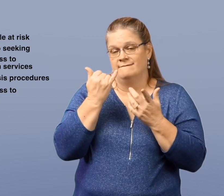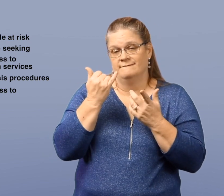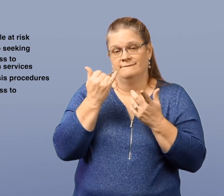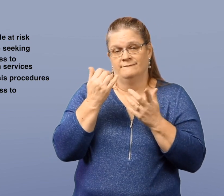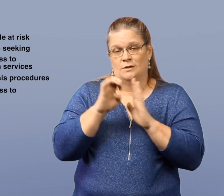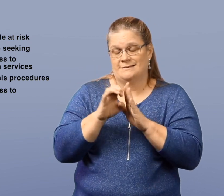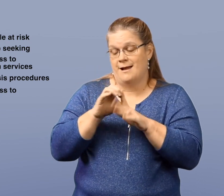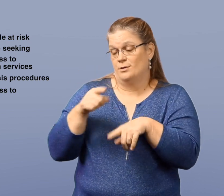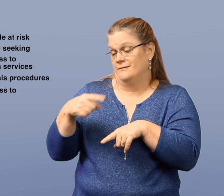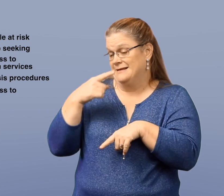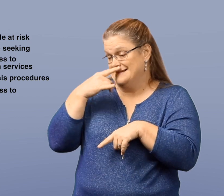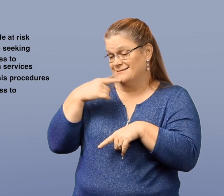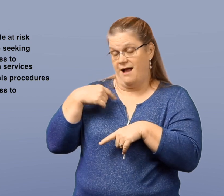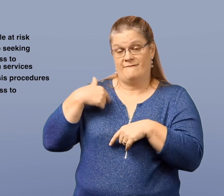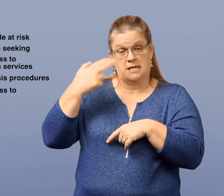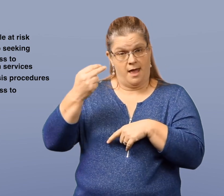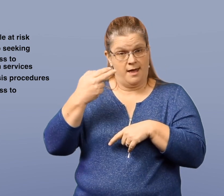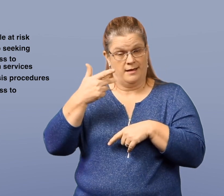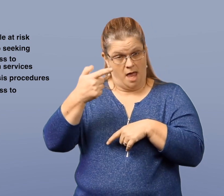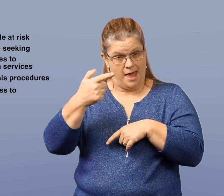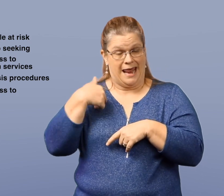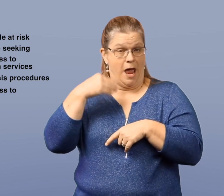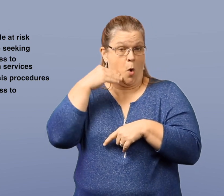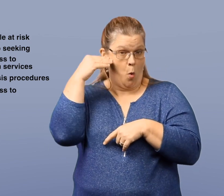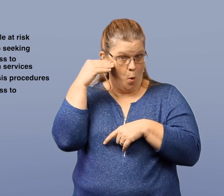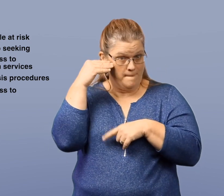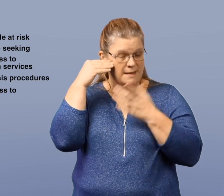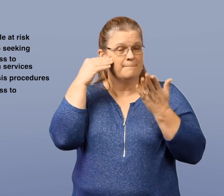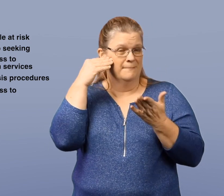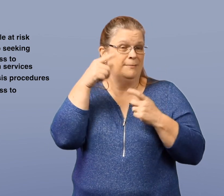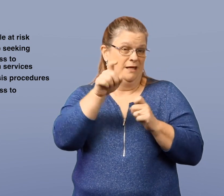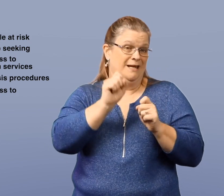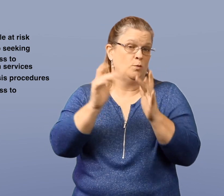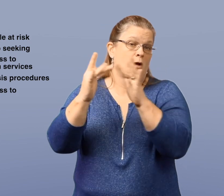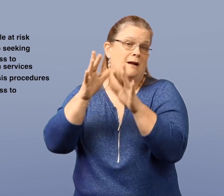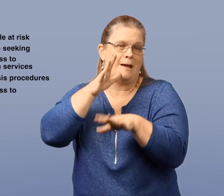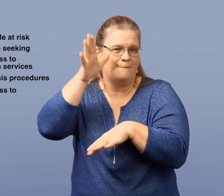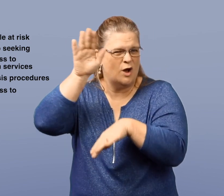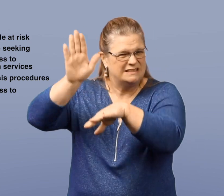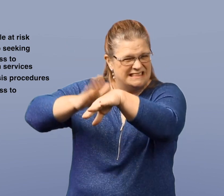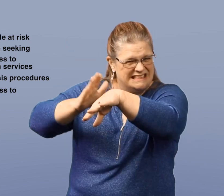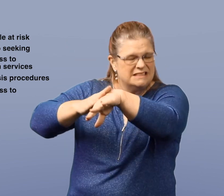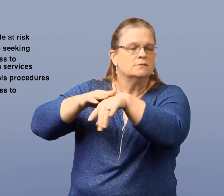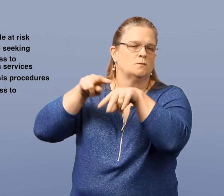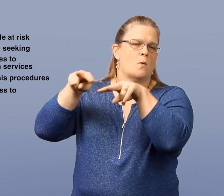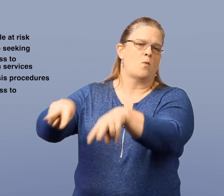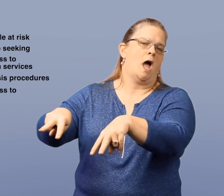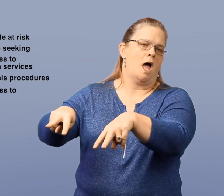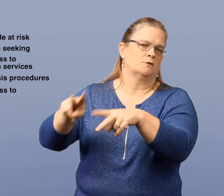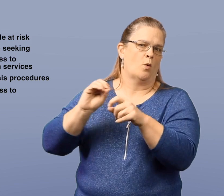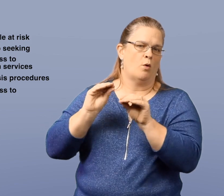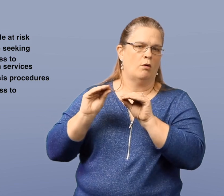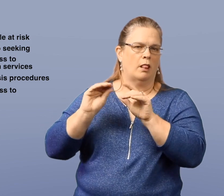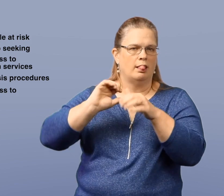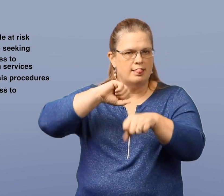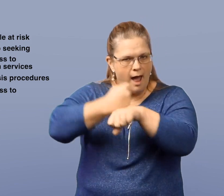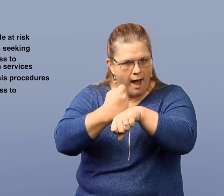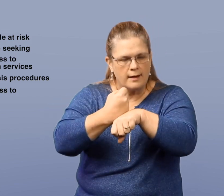For example, if a child says I have a gun at home, perhaps you need to reach out to the parents and warn them to keep an eye on the child